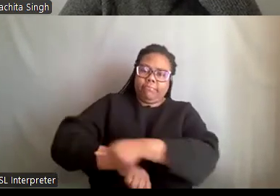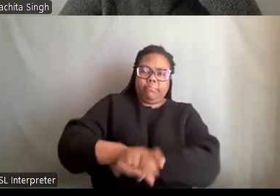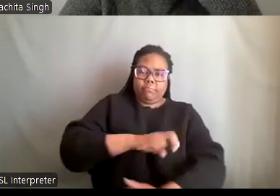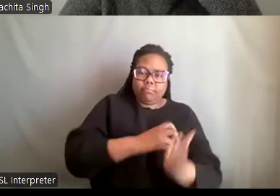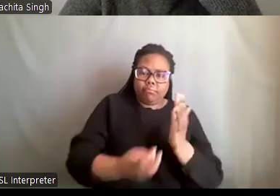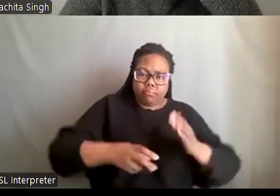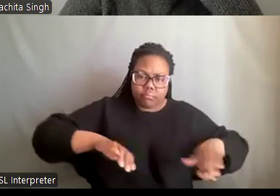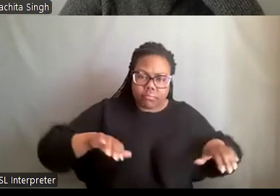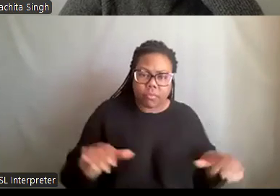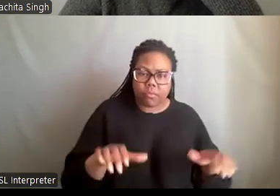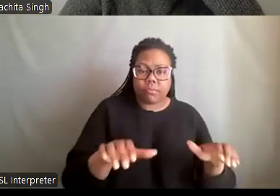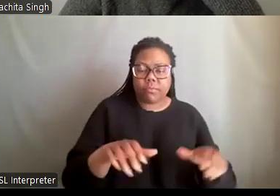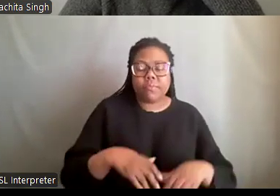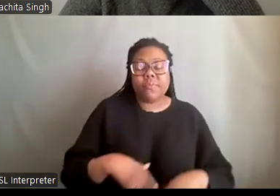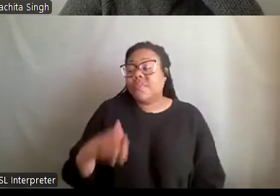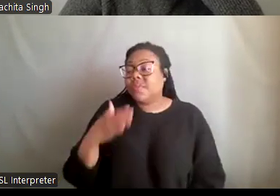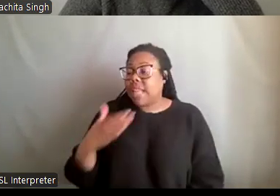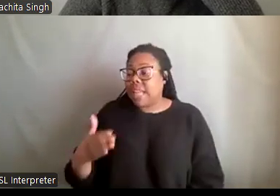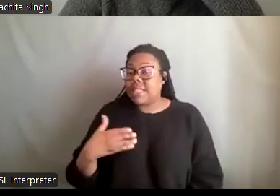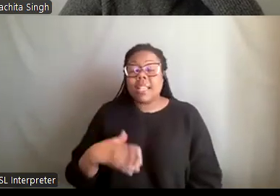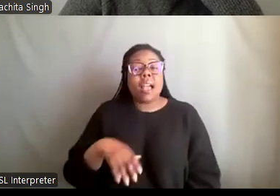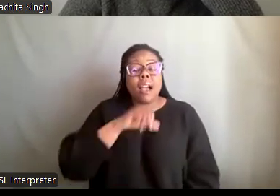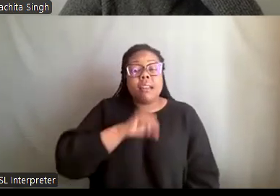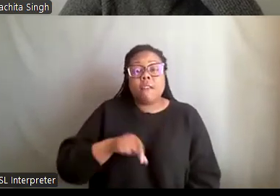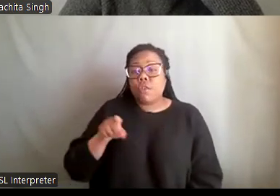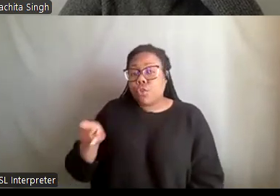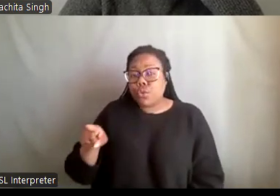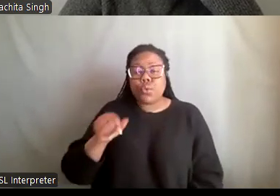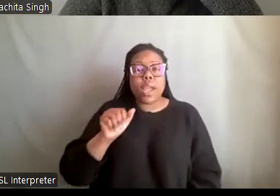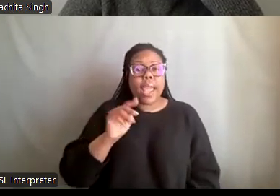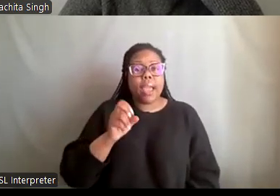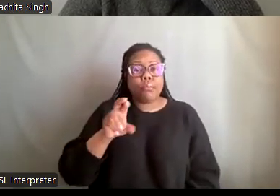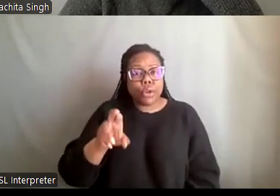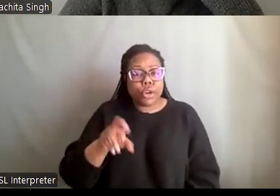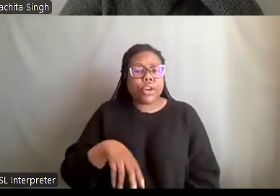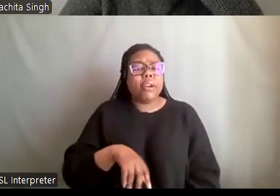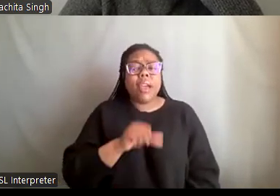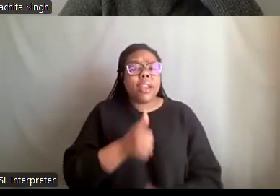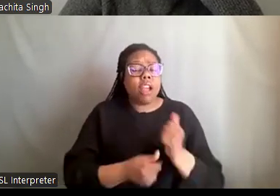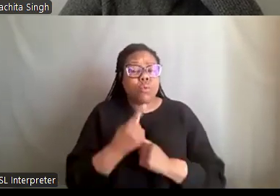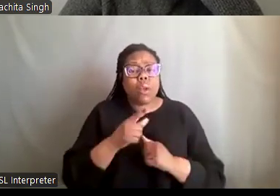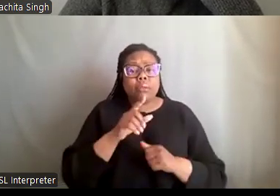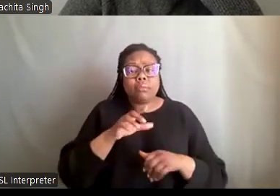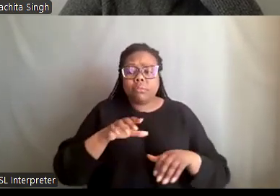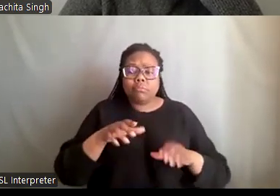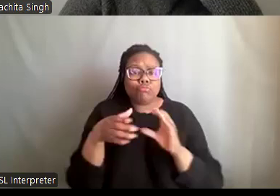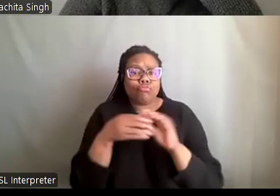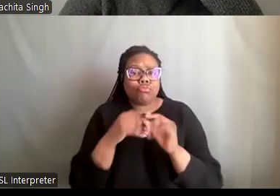» JESSICA LEHMAN: Thank you so much, Anita. Love that you and Amber specifically, and I think everyone have talked